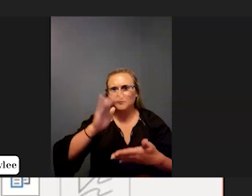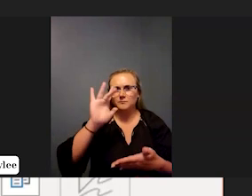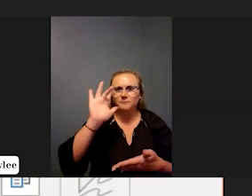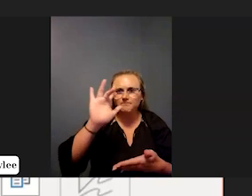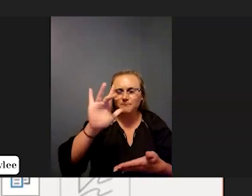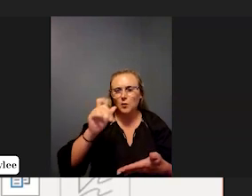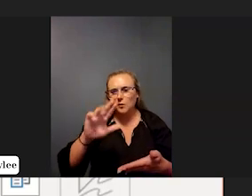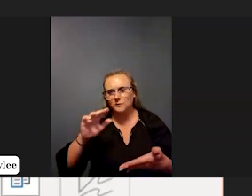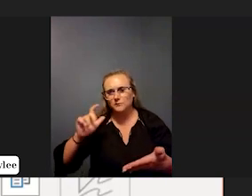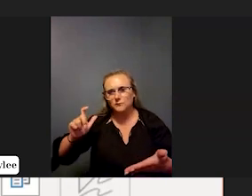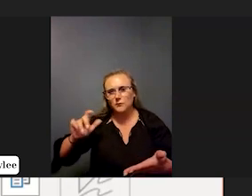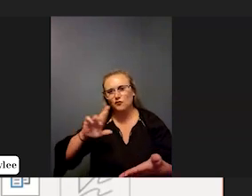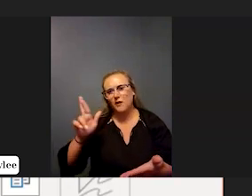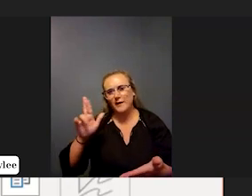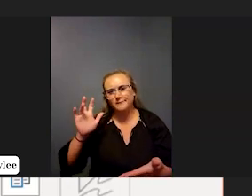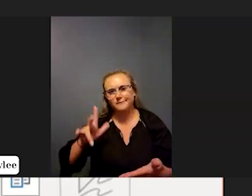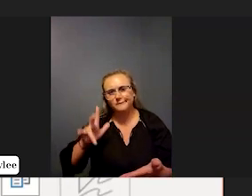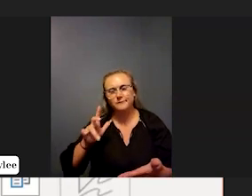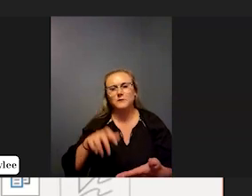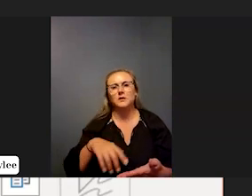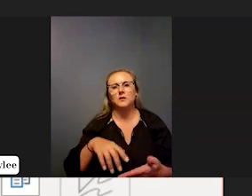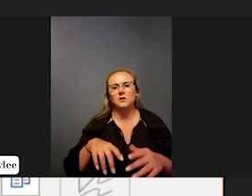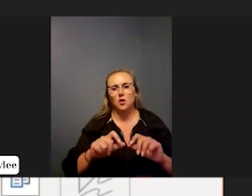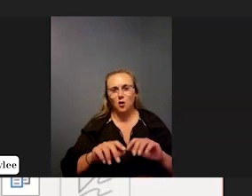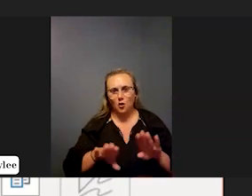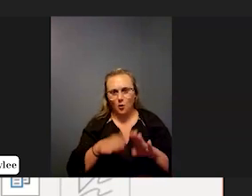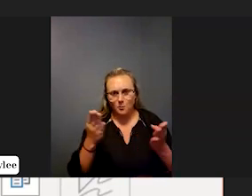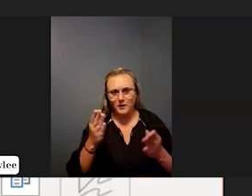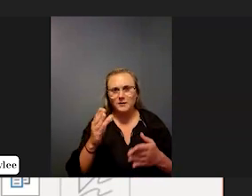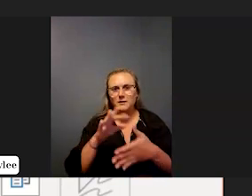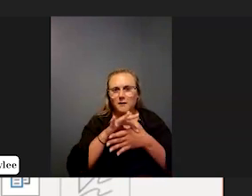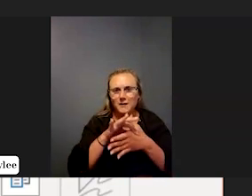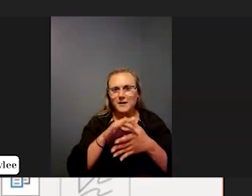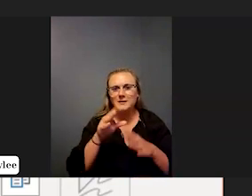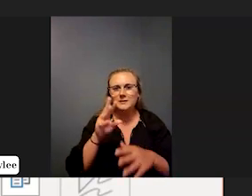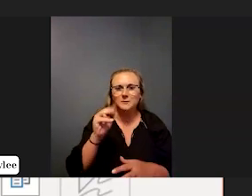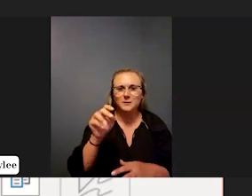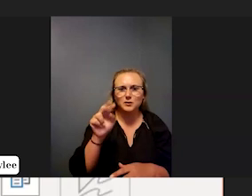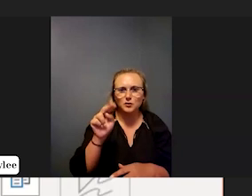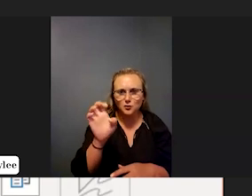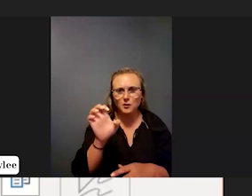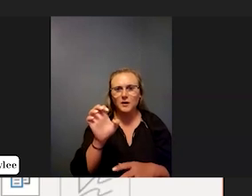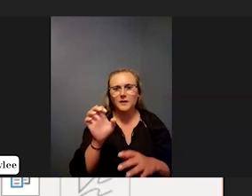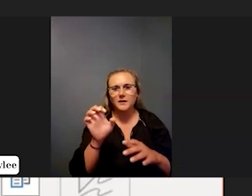Um, and open the context menu and then alt text is a for all and that'll get you in there.